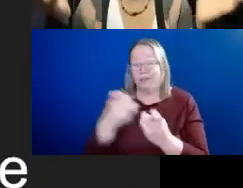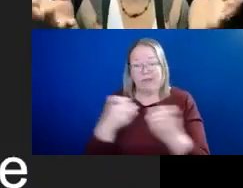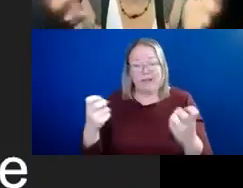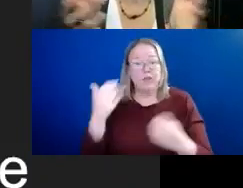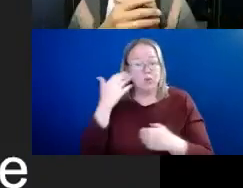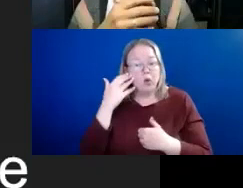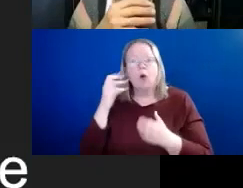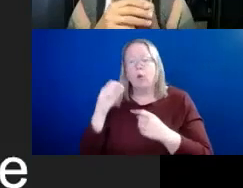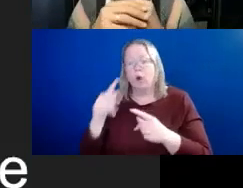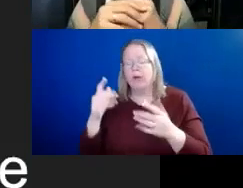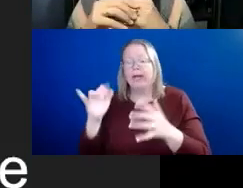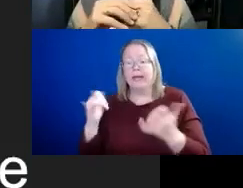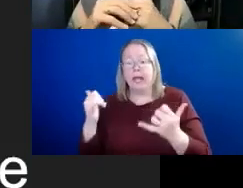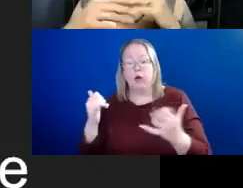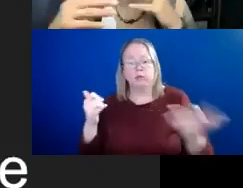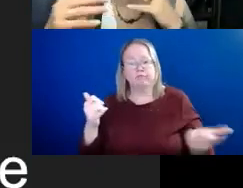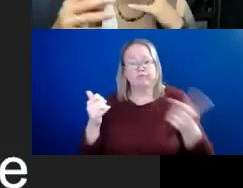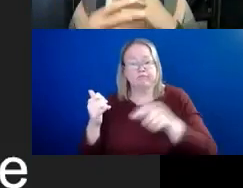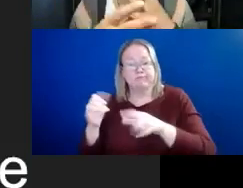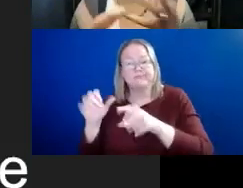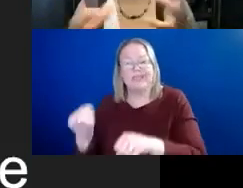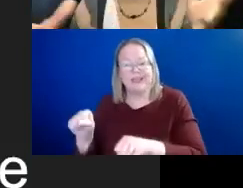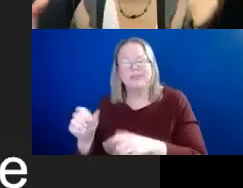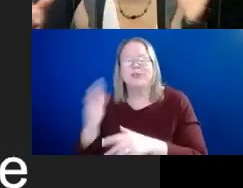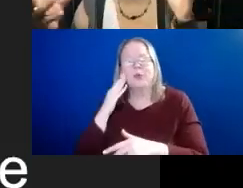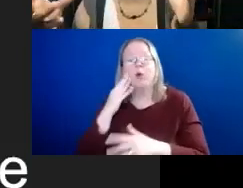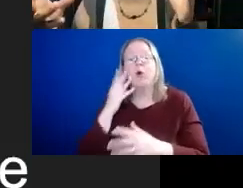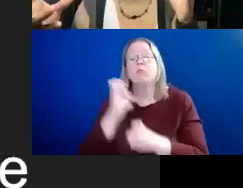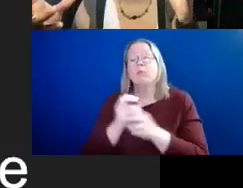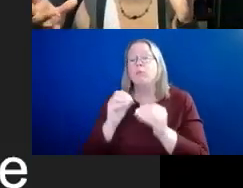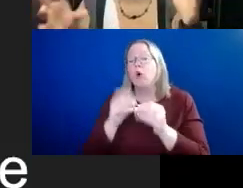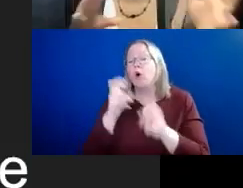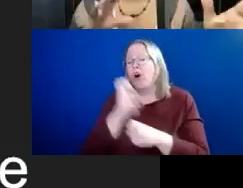an opportunity to jump in. It's just harder than it is in person to make